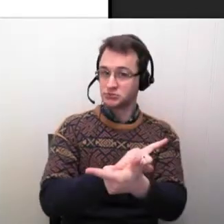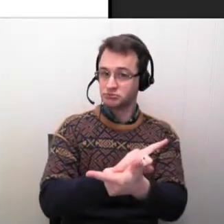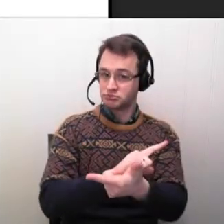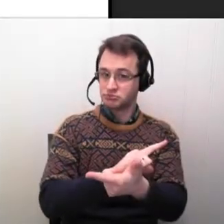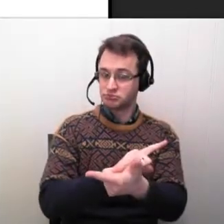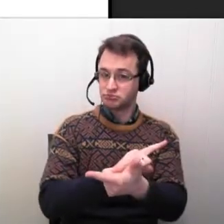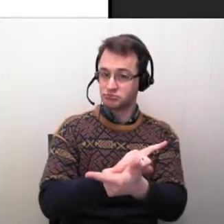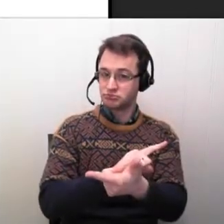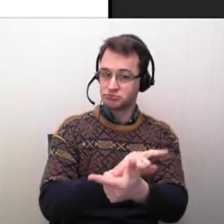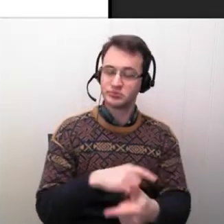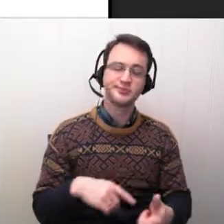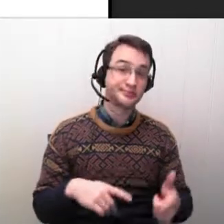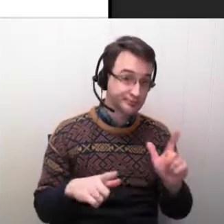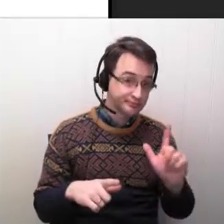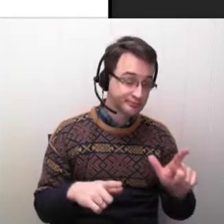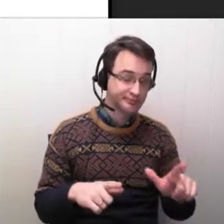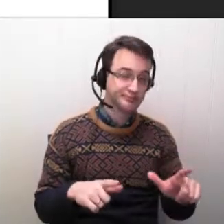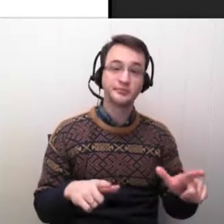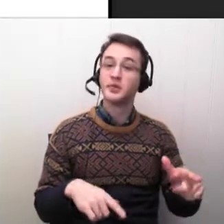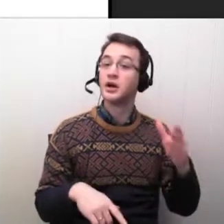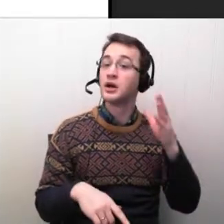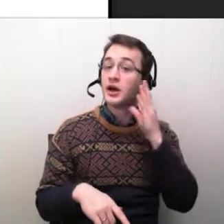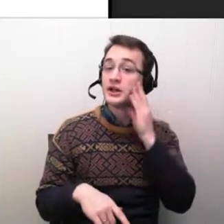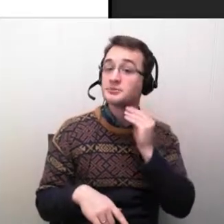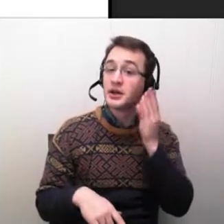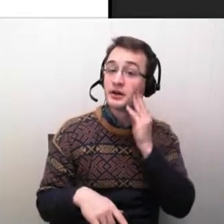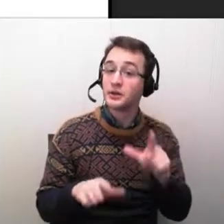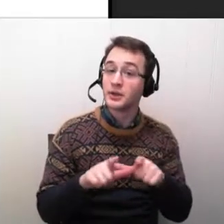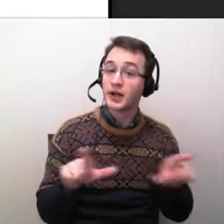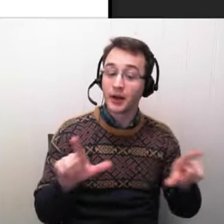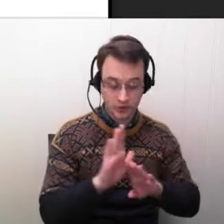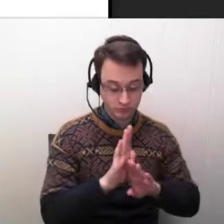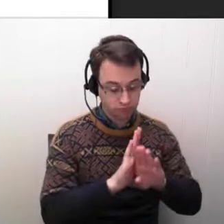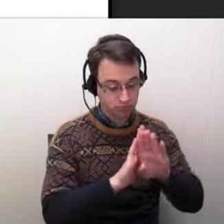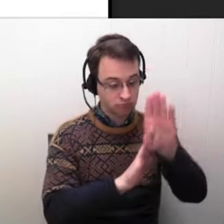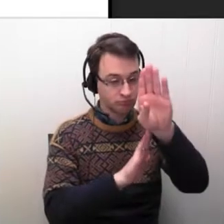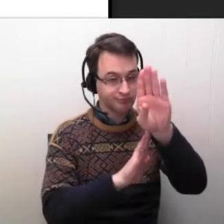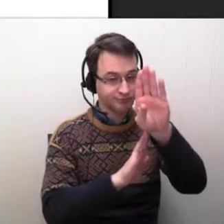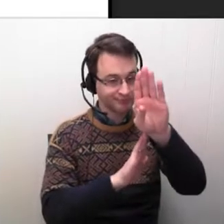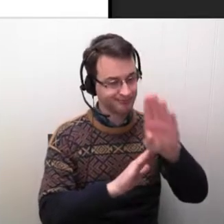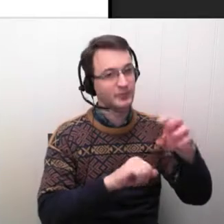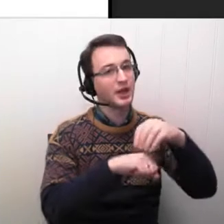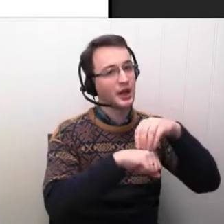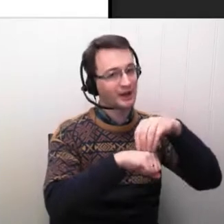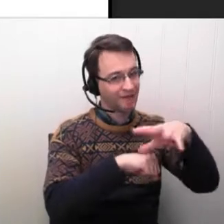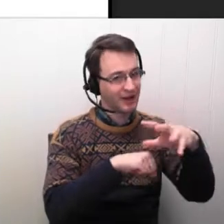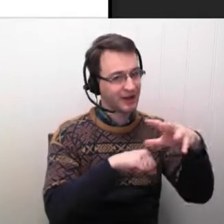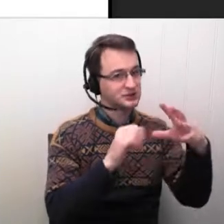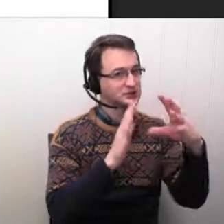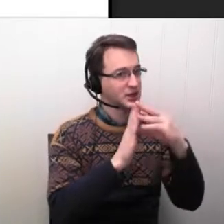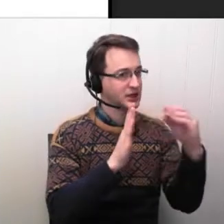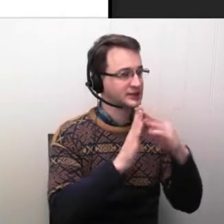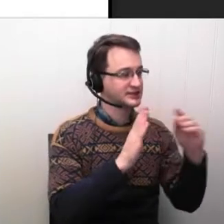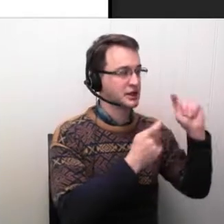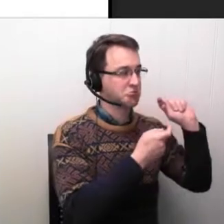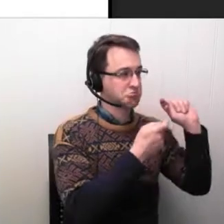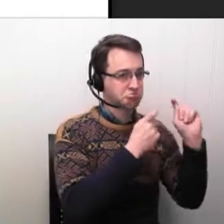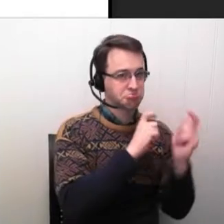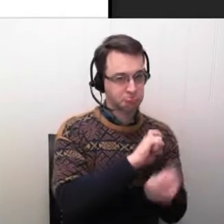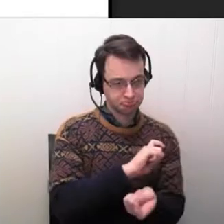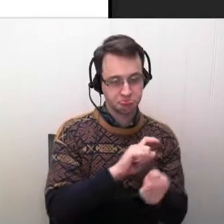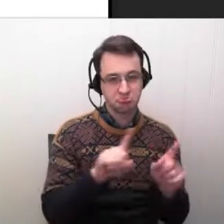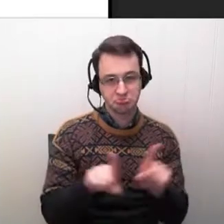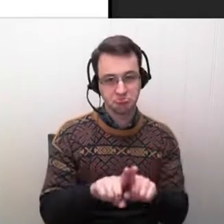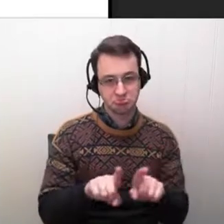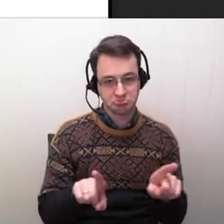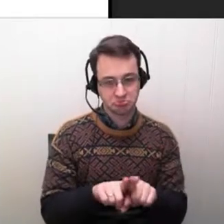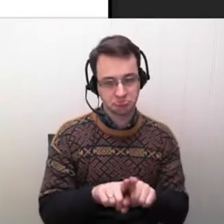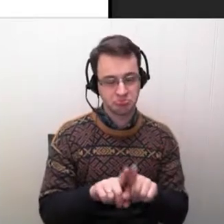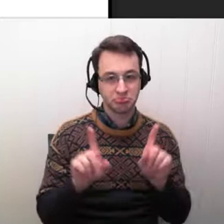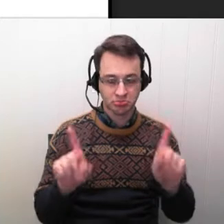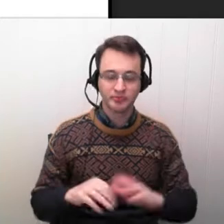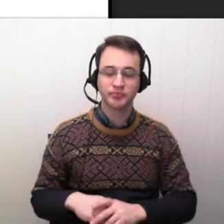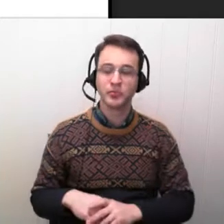effects change based on language experience. And iconicity is not only something that influences